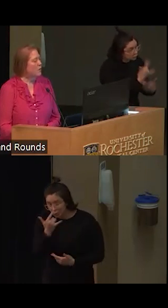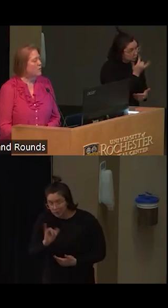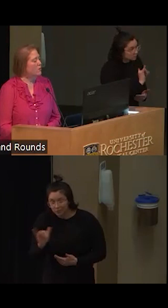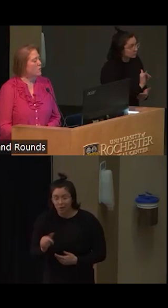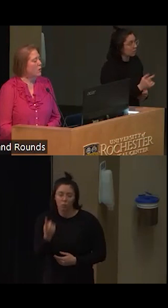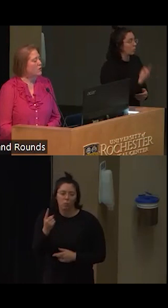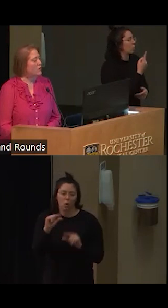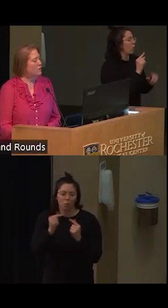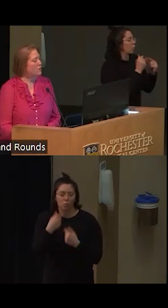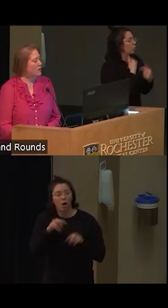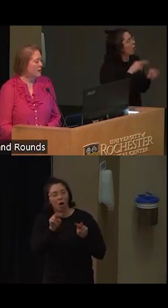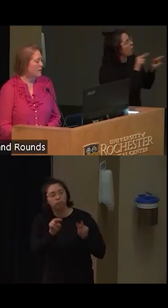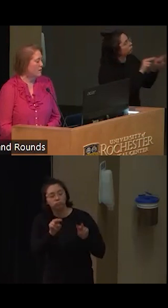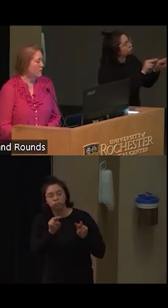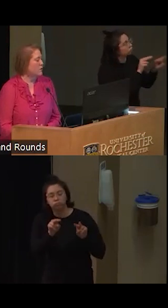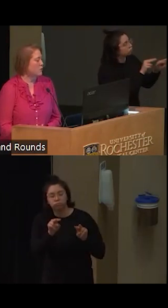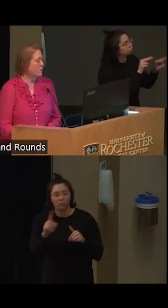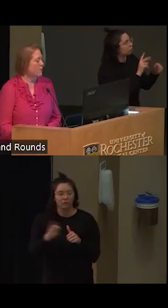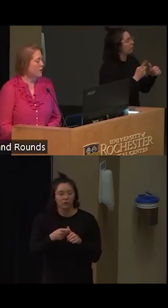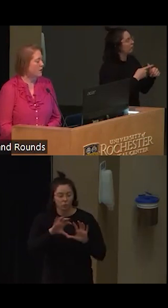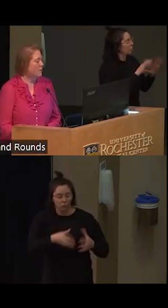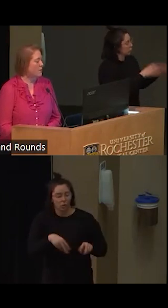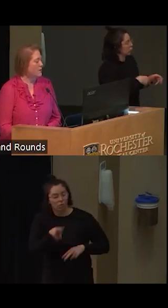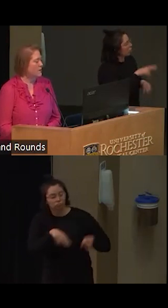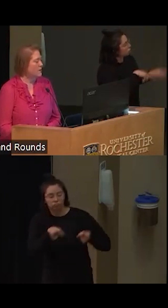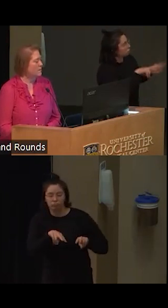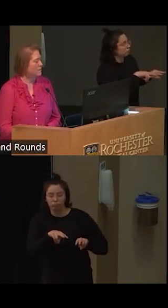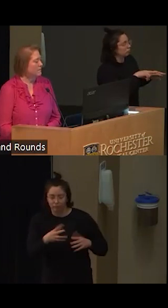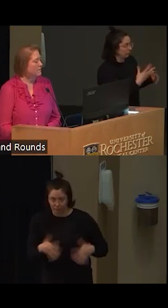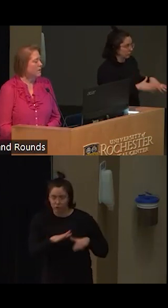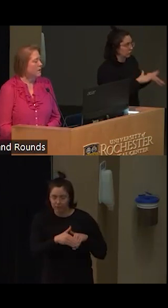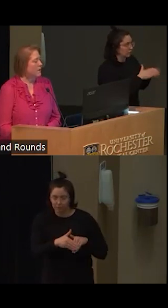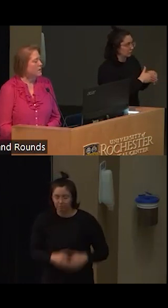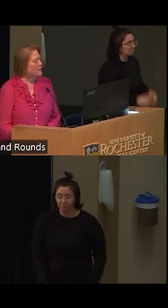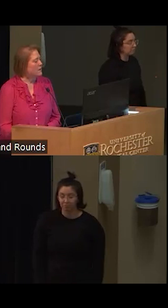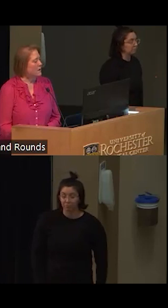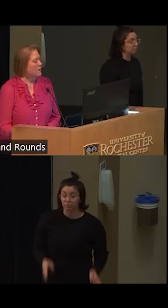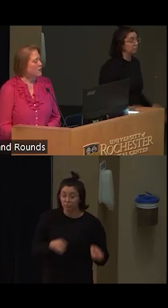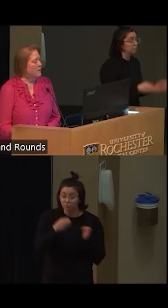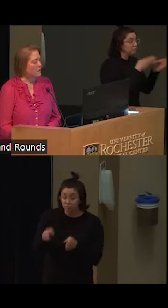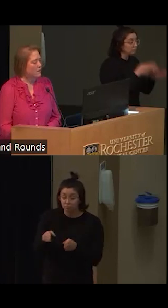of the groups would be watching the the first group complete the Sim this is a close-up of the